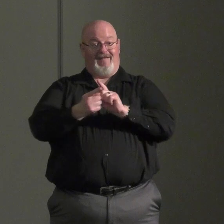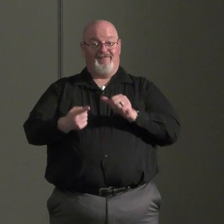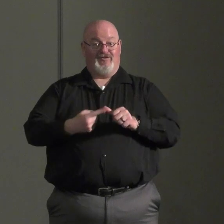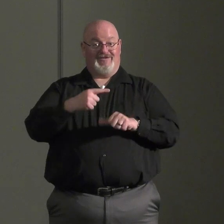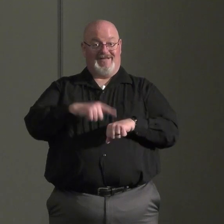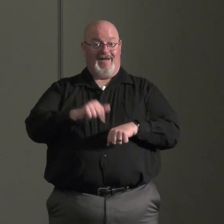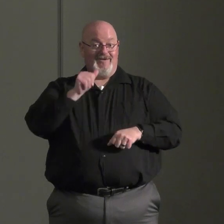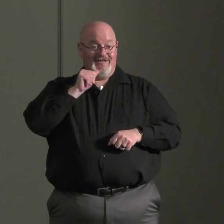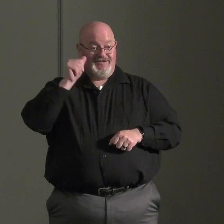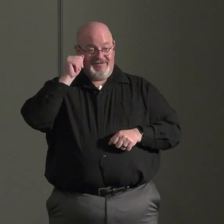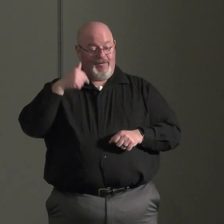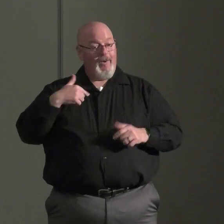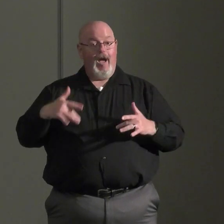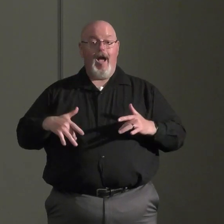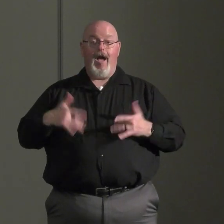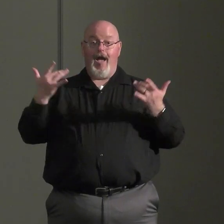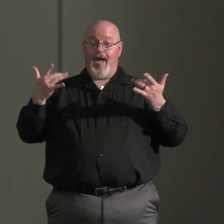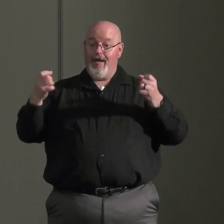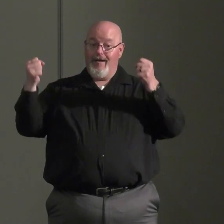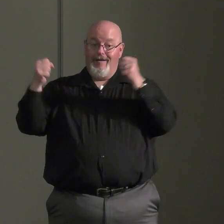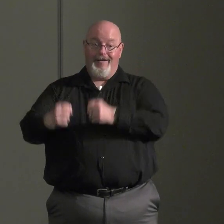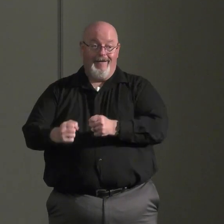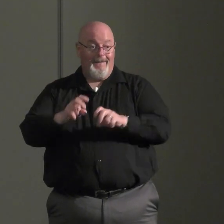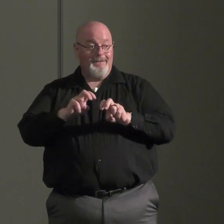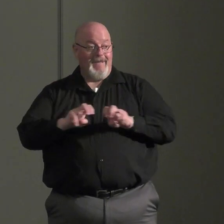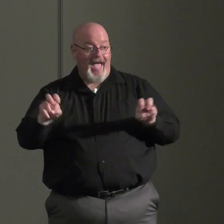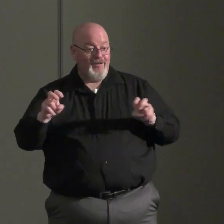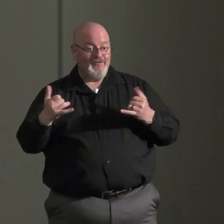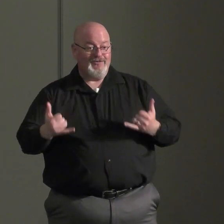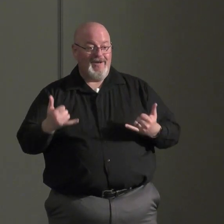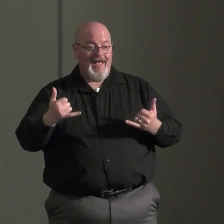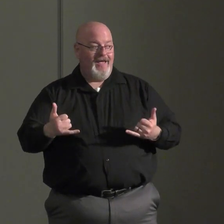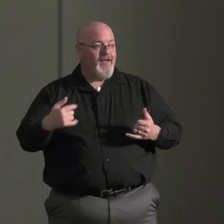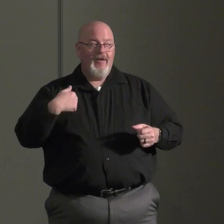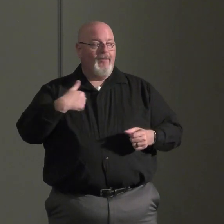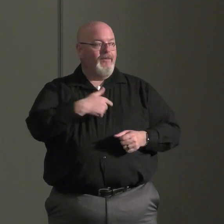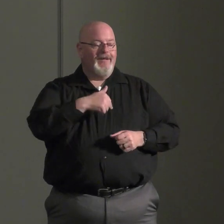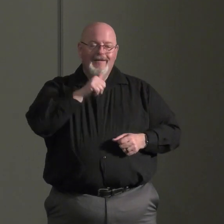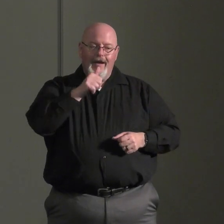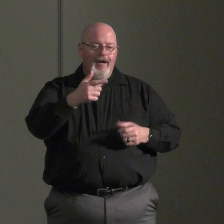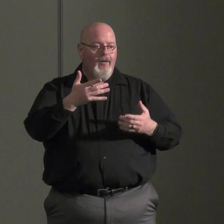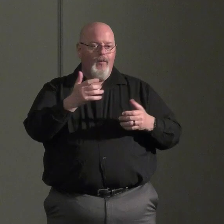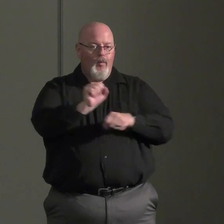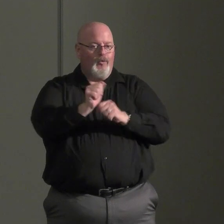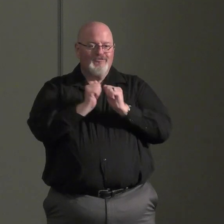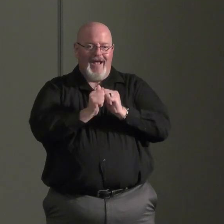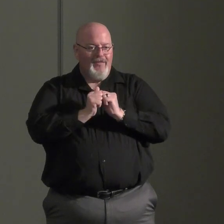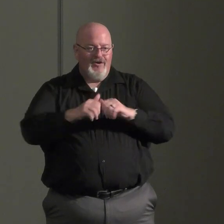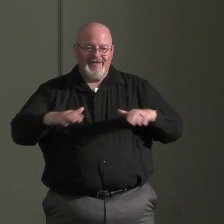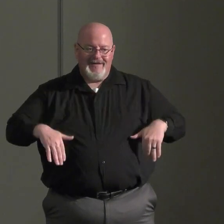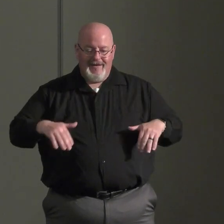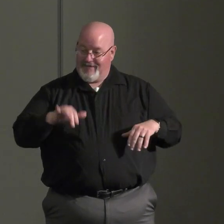We have not worked together yet. That is what you are saying.